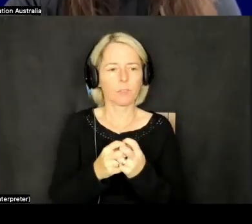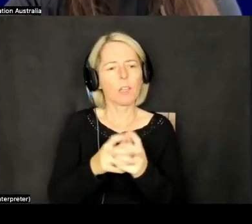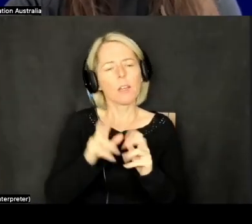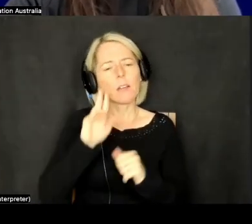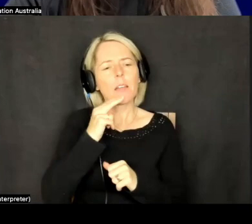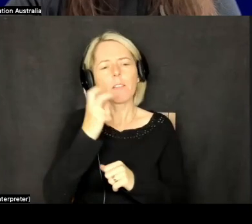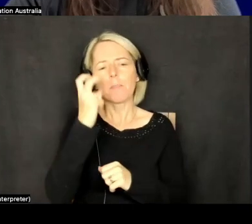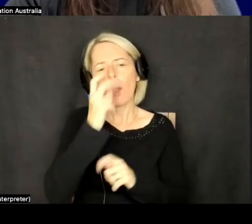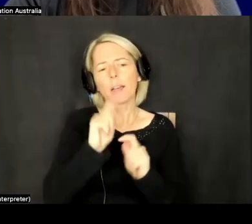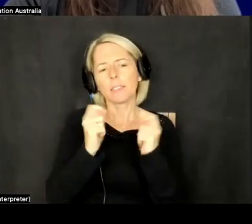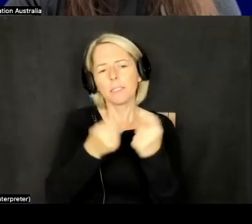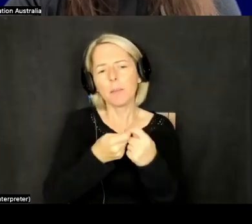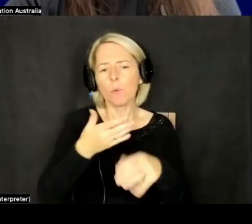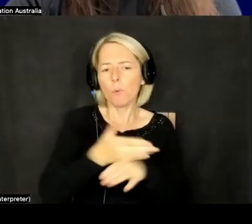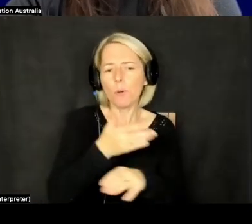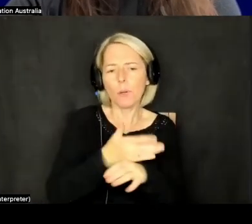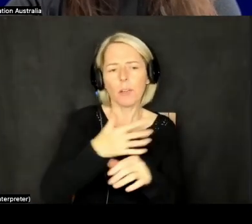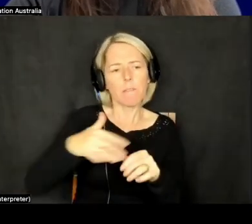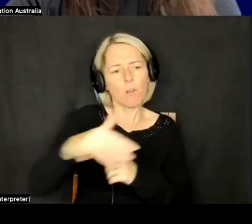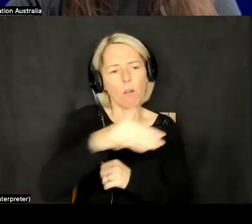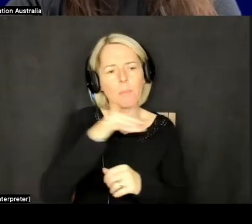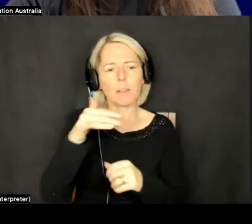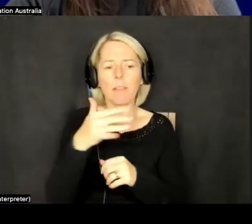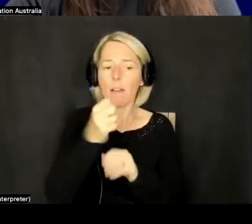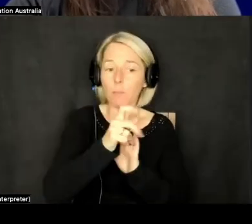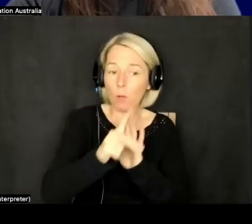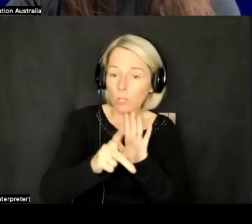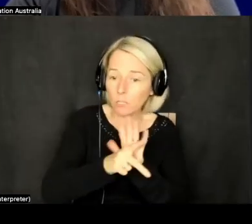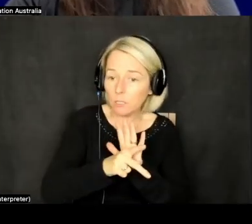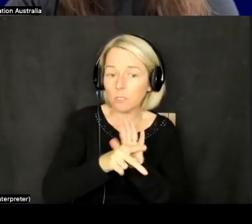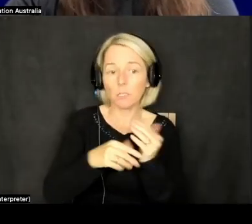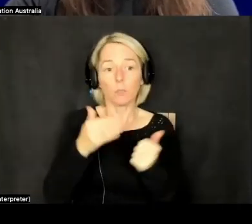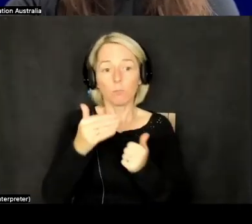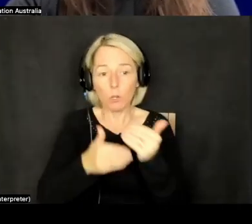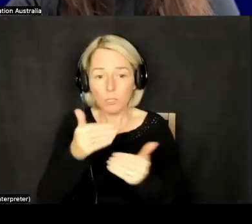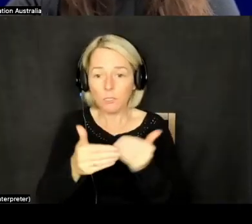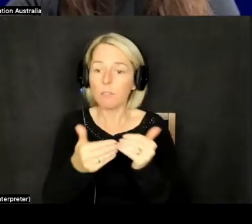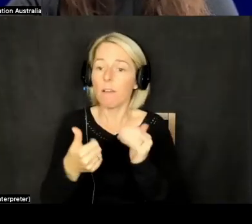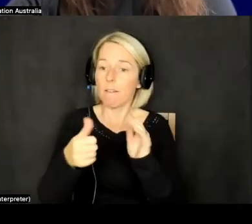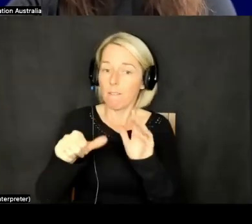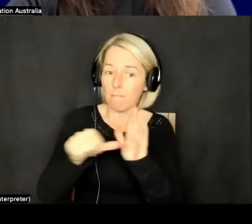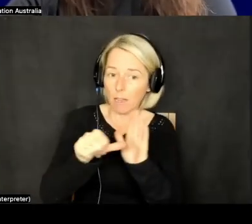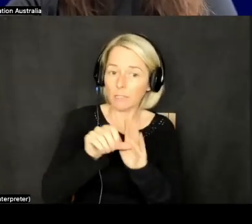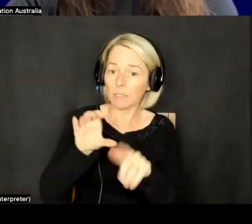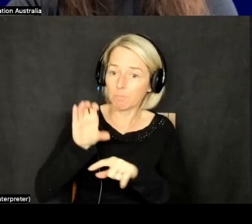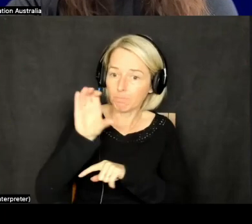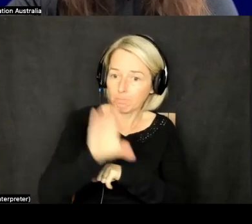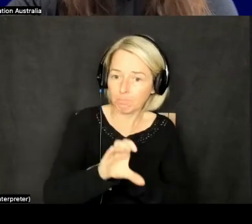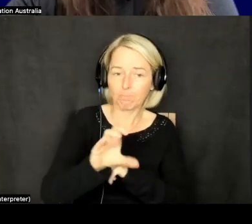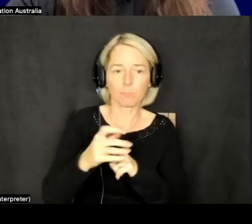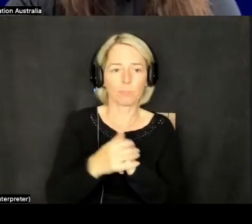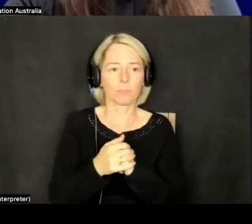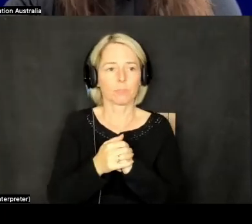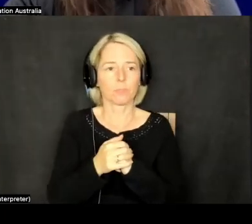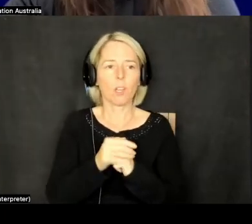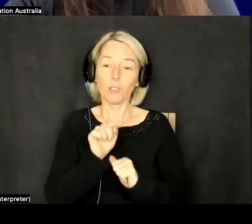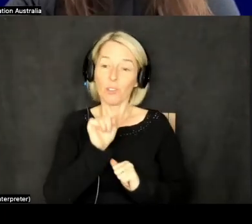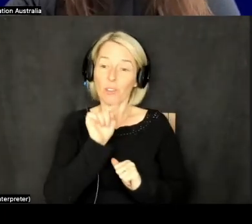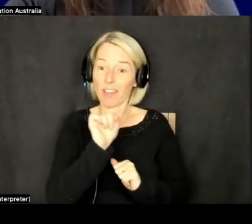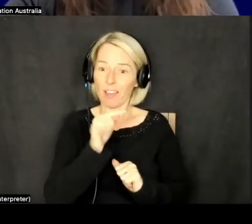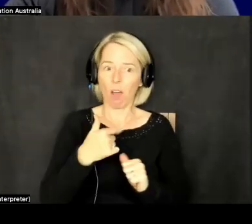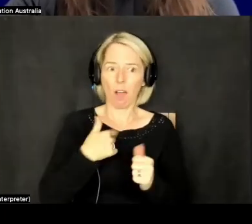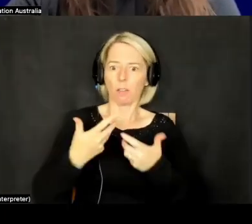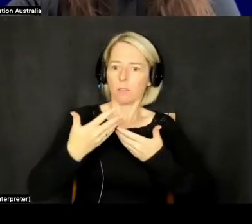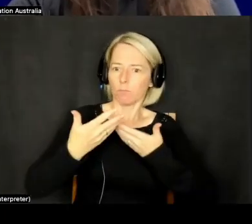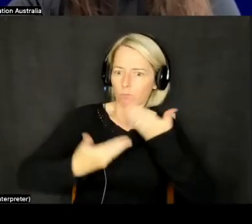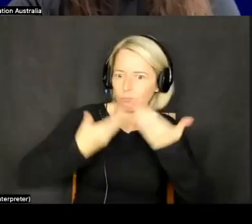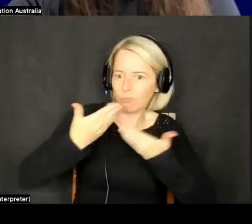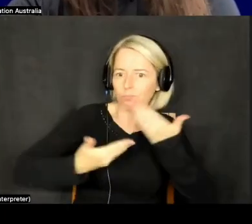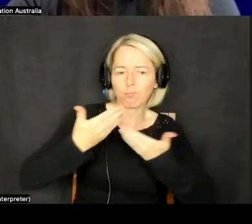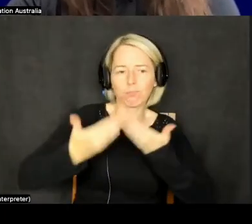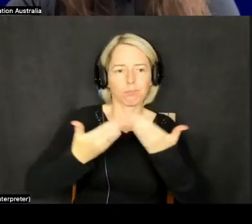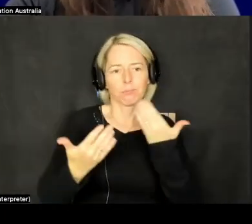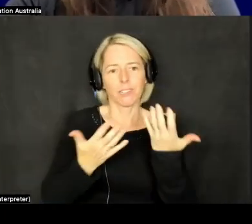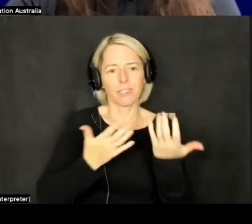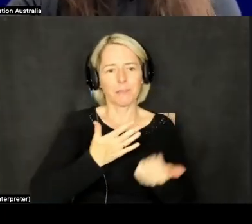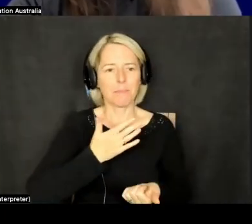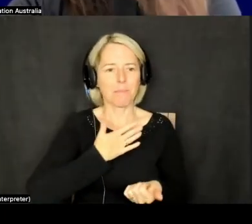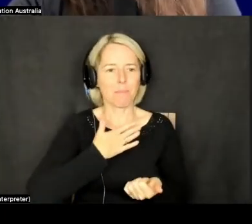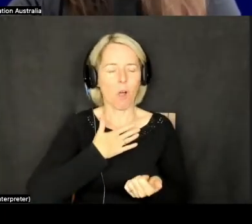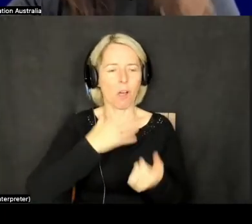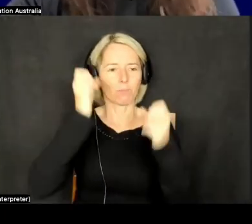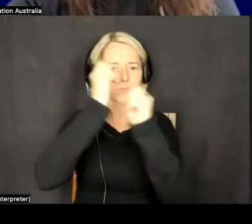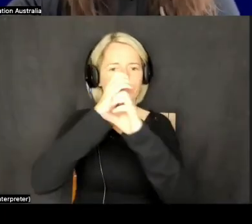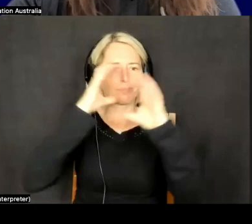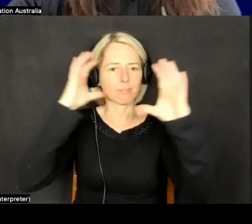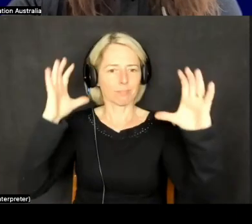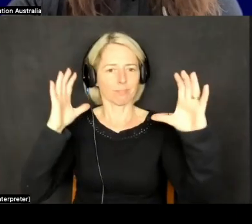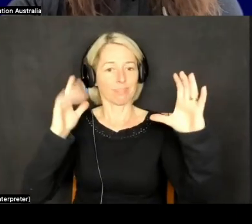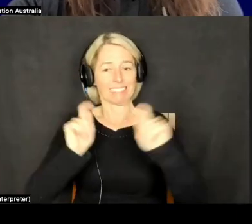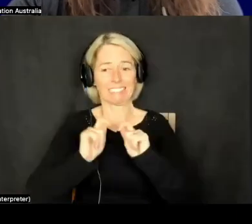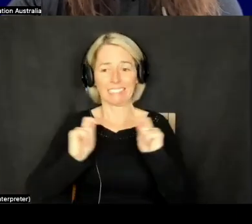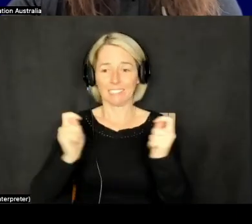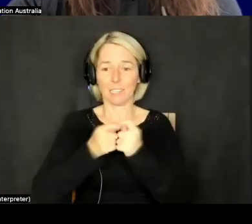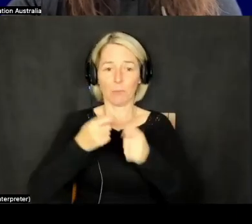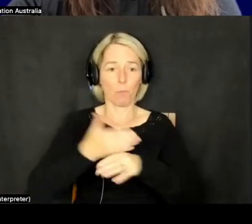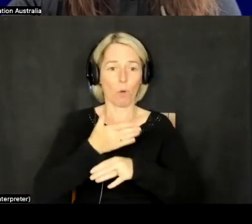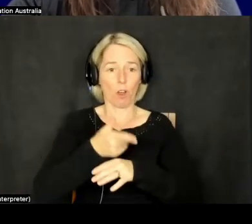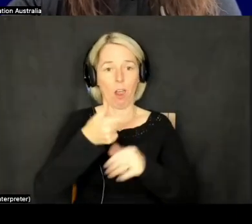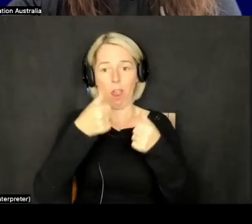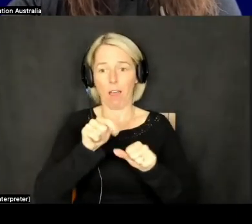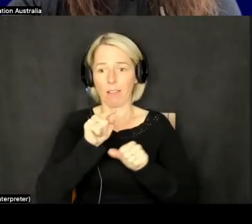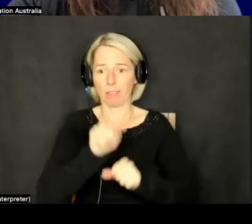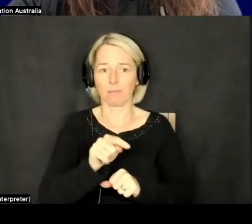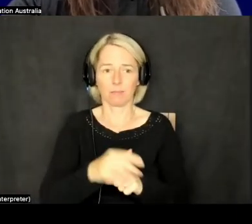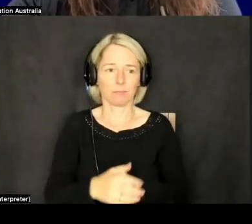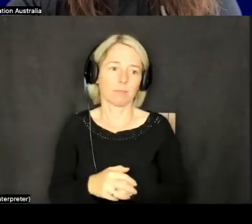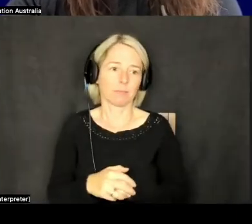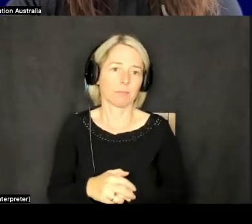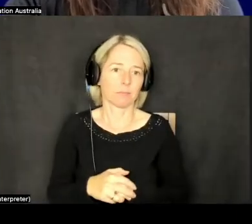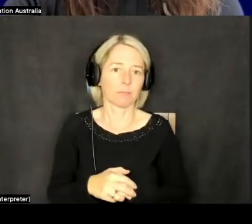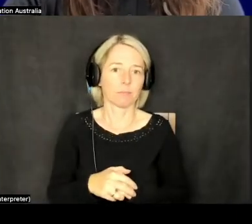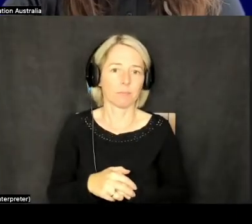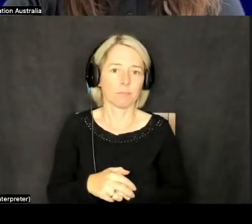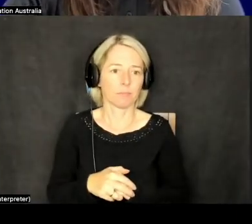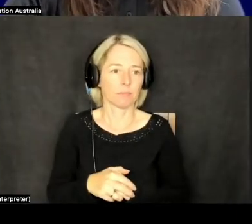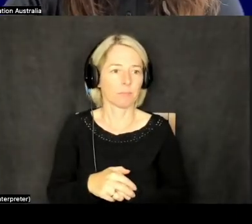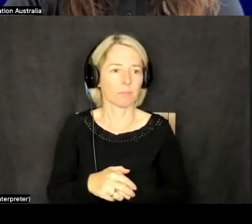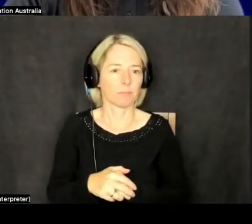processes and funding to do this. So there's my little dream, I guess, for a deafblind team.